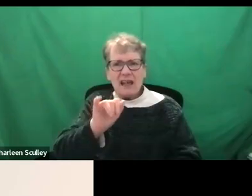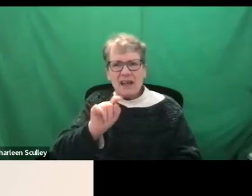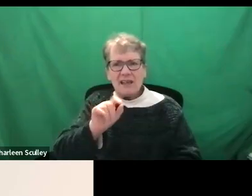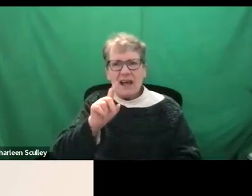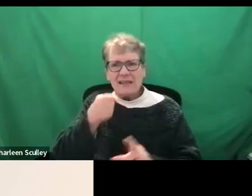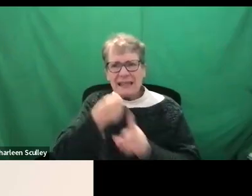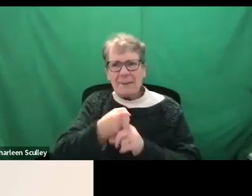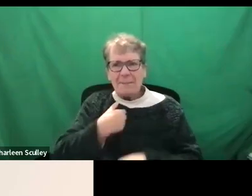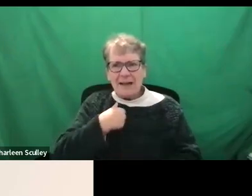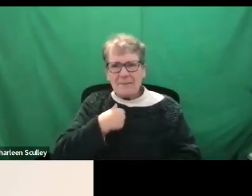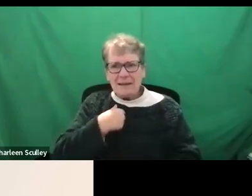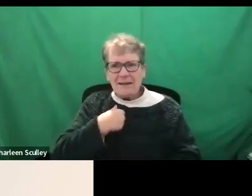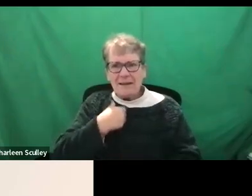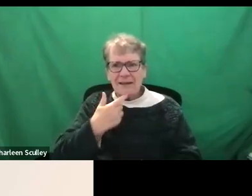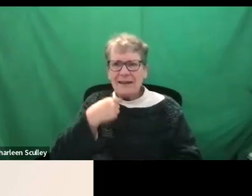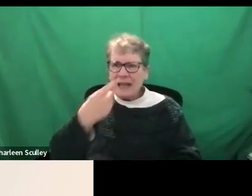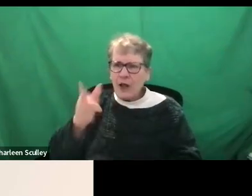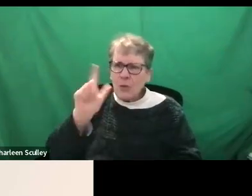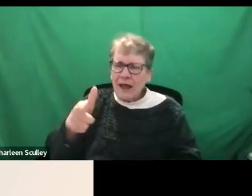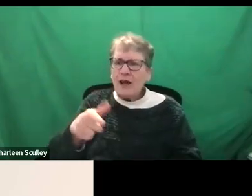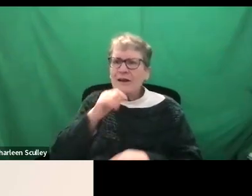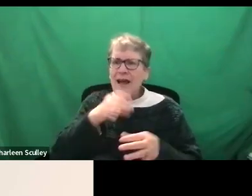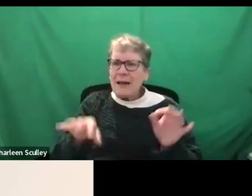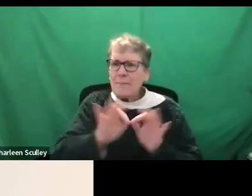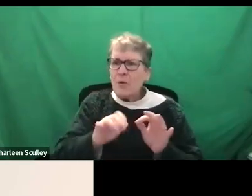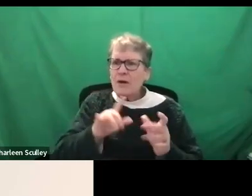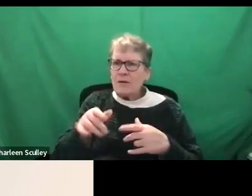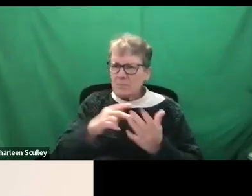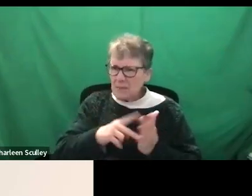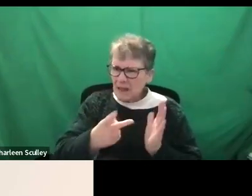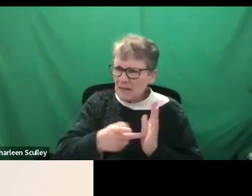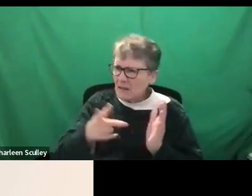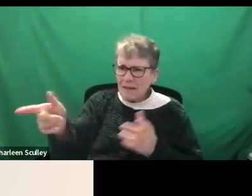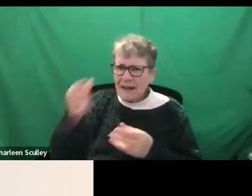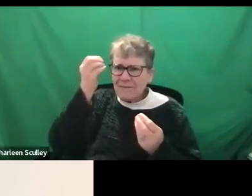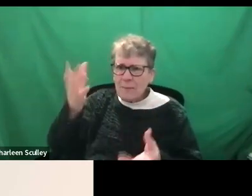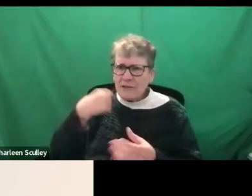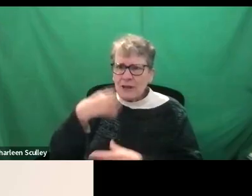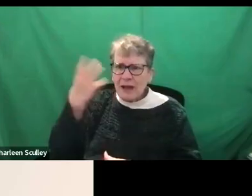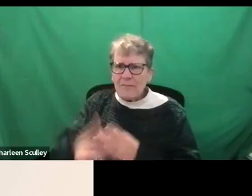So I did not, um... I've not had that experience with my family,